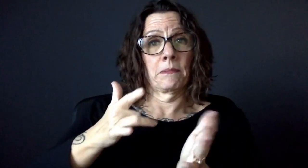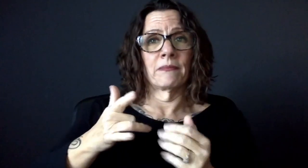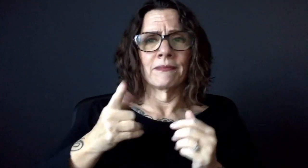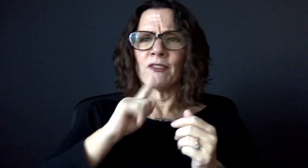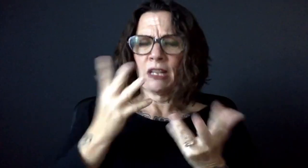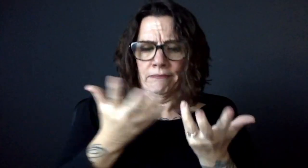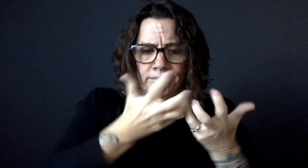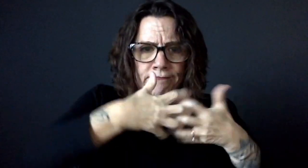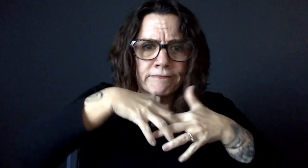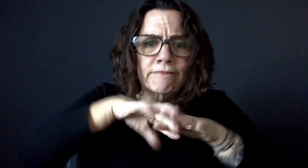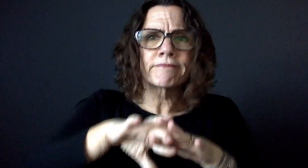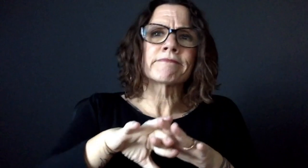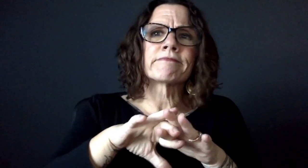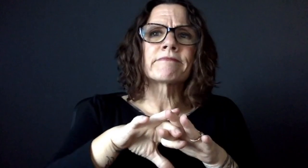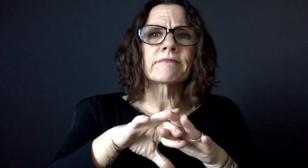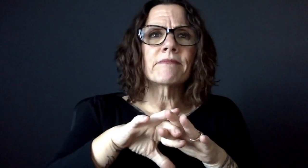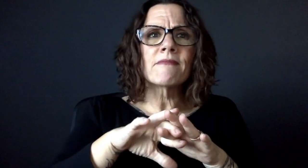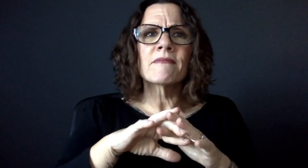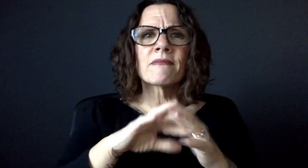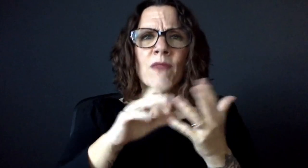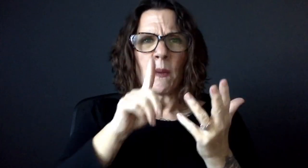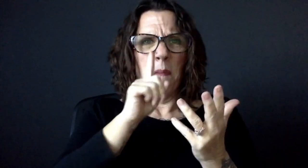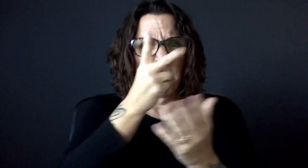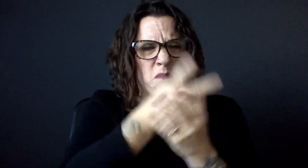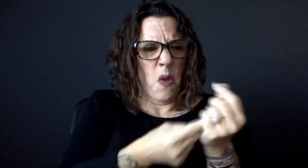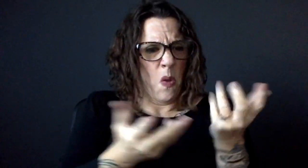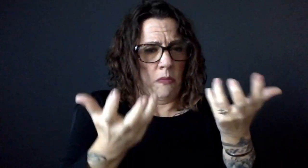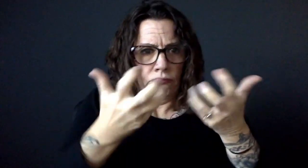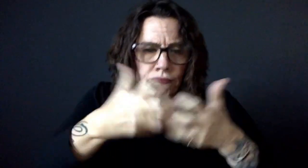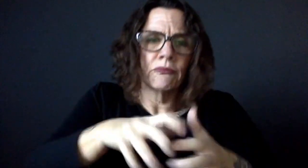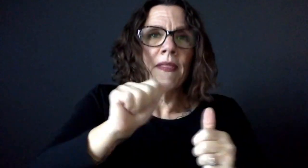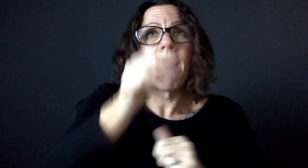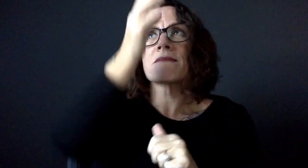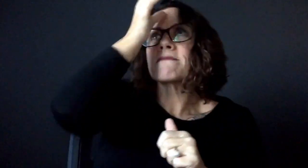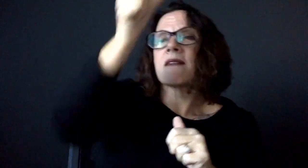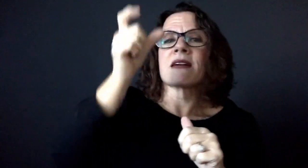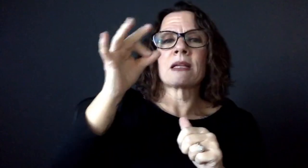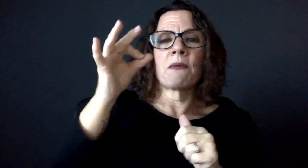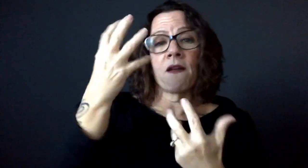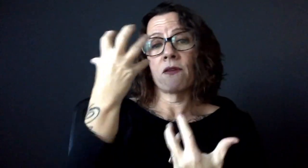are inextricably entwined, both forged in the crucible